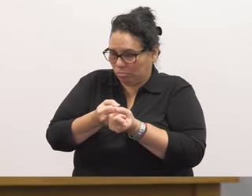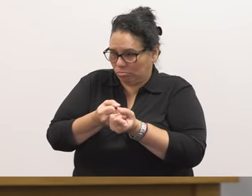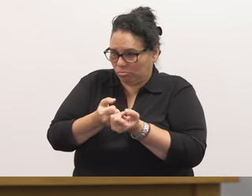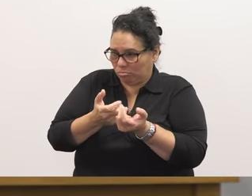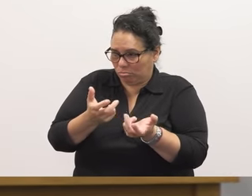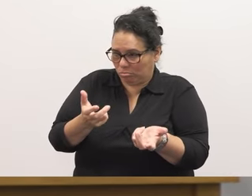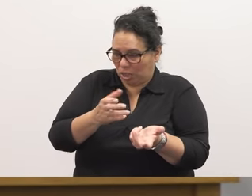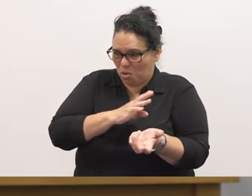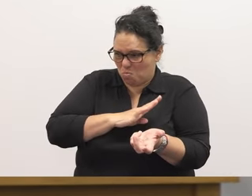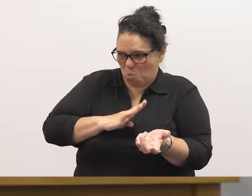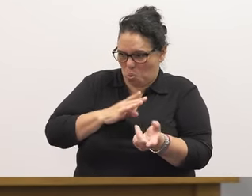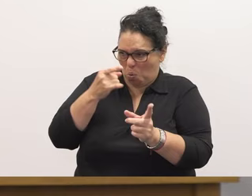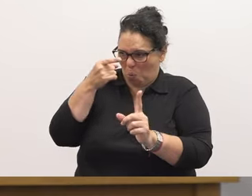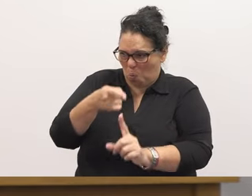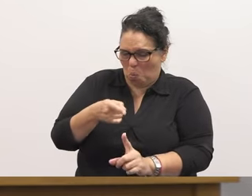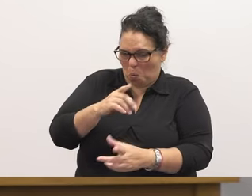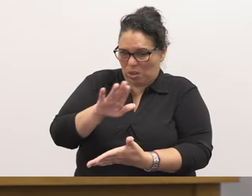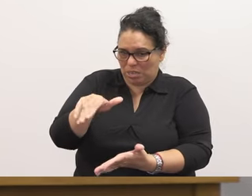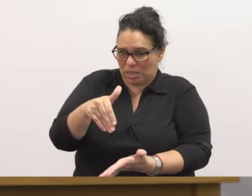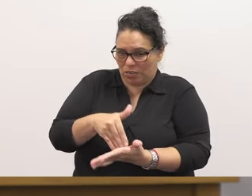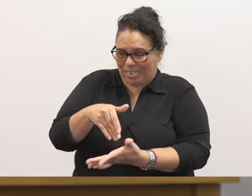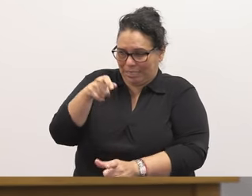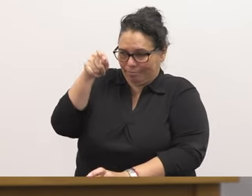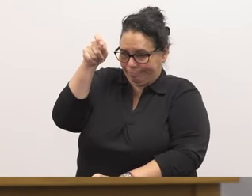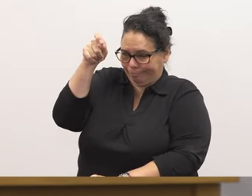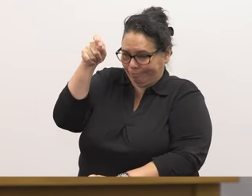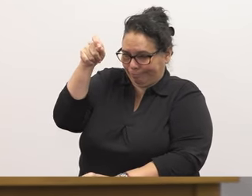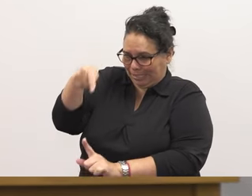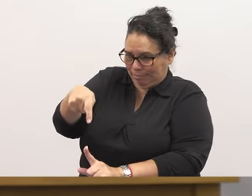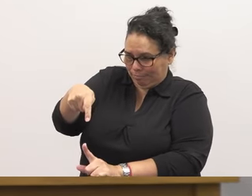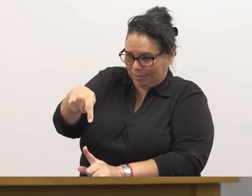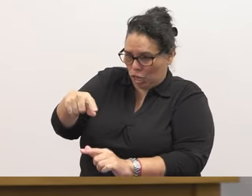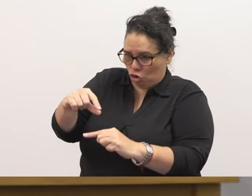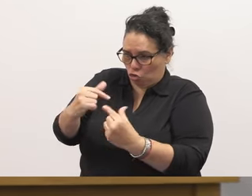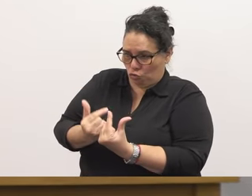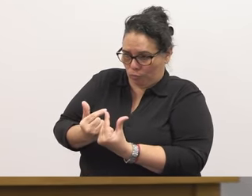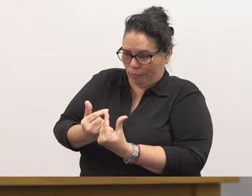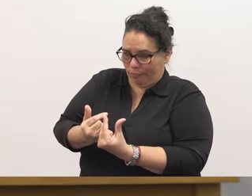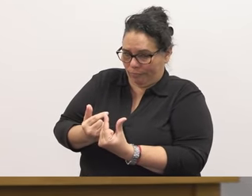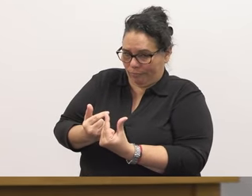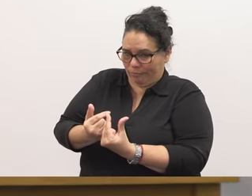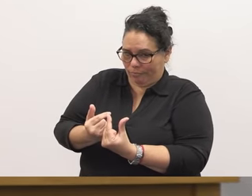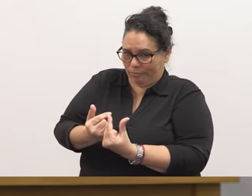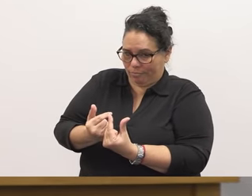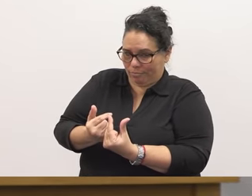of board goals centered around specific groups and with all due respect,